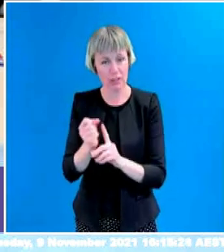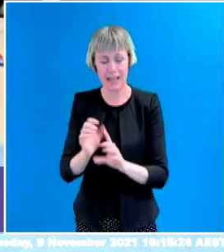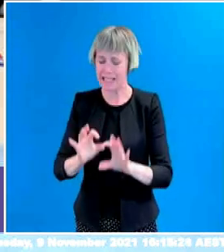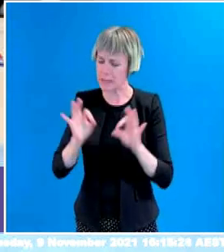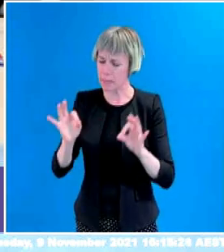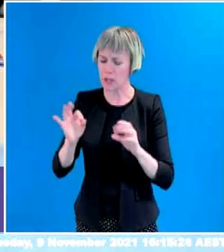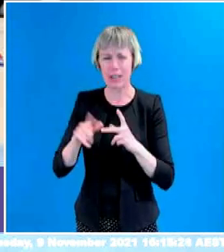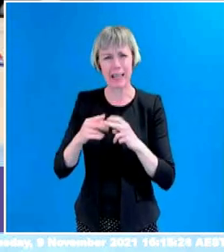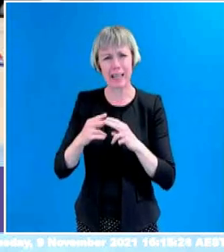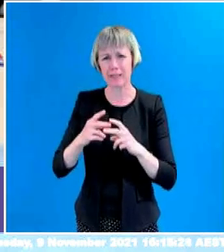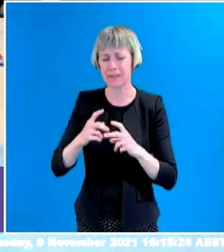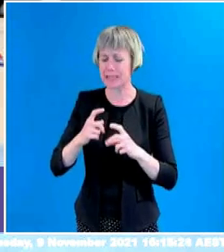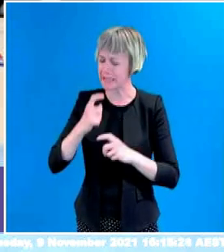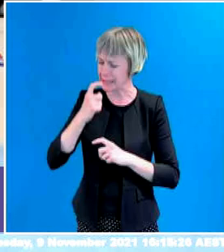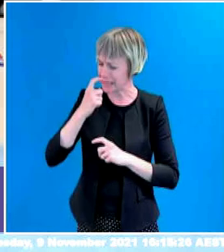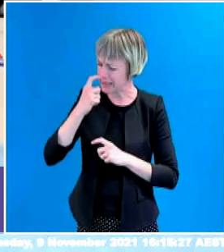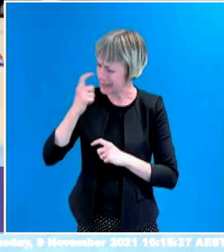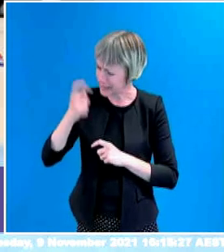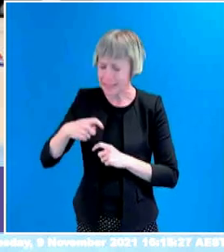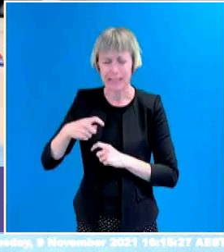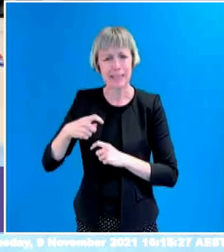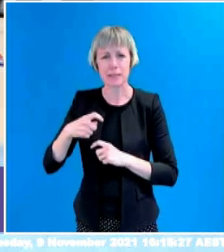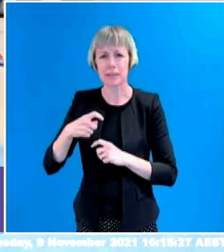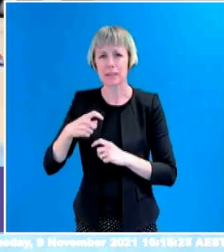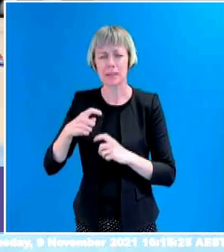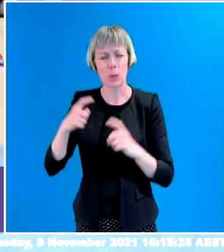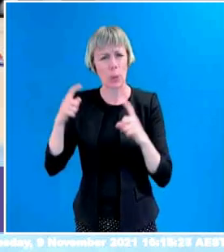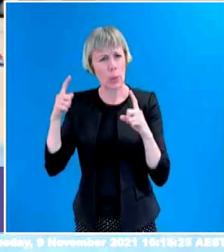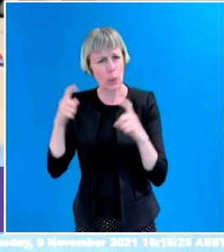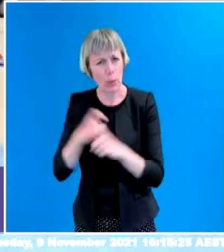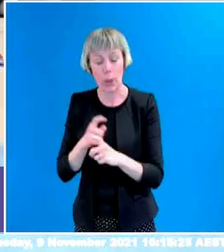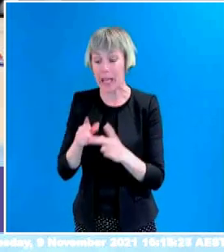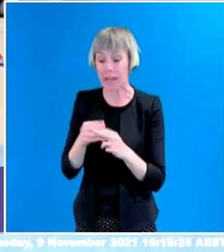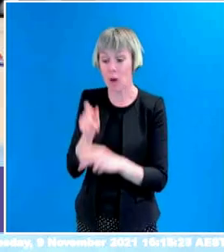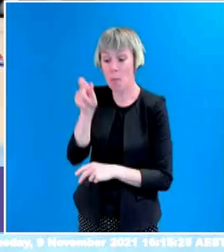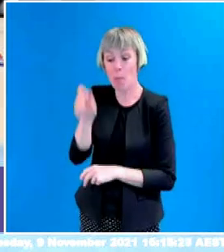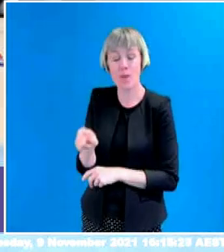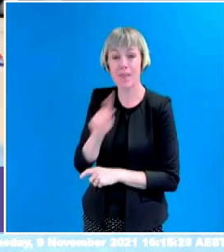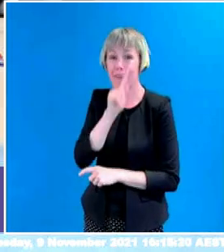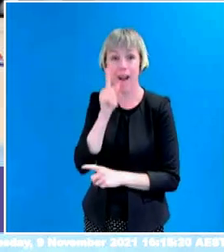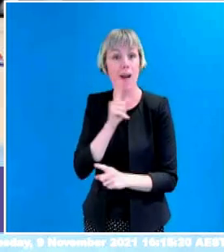for people to express consent or express their view, and where they may be